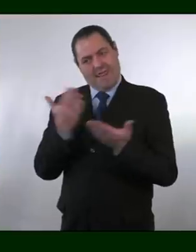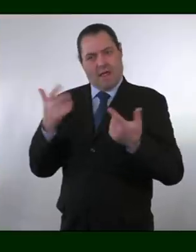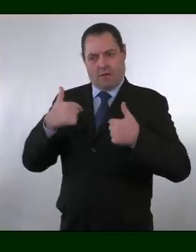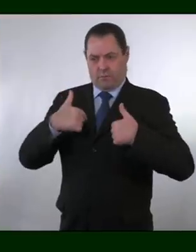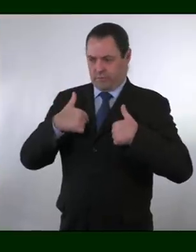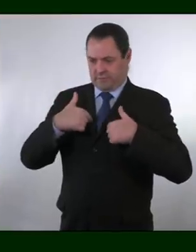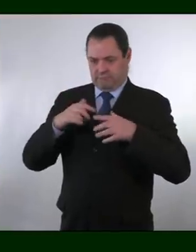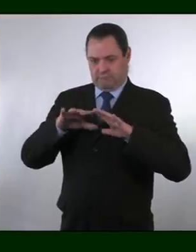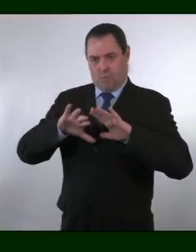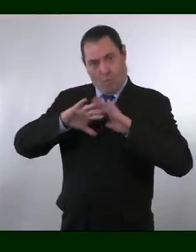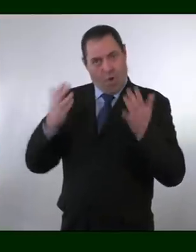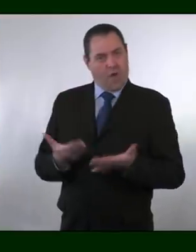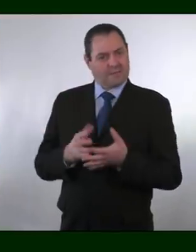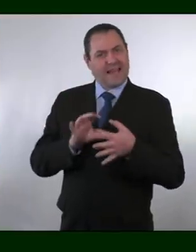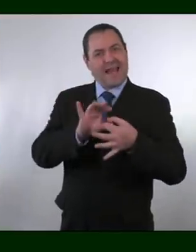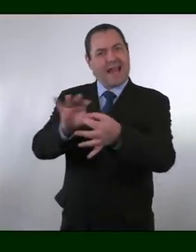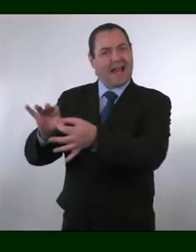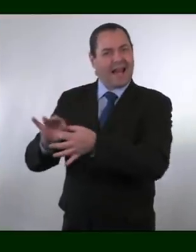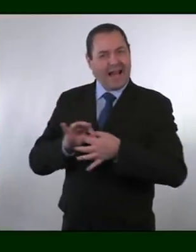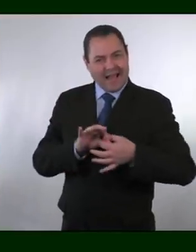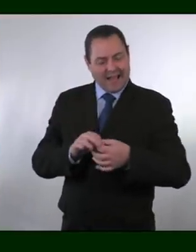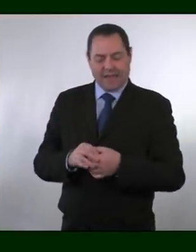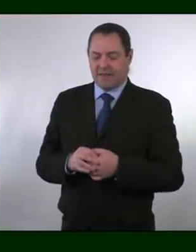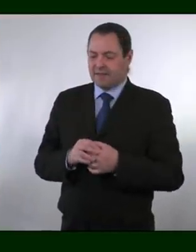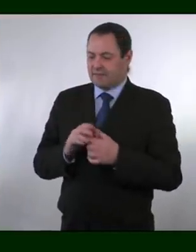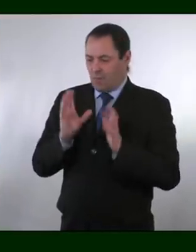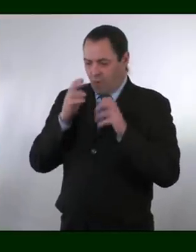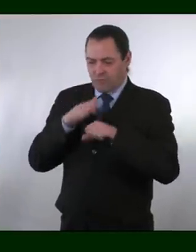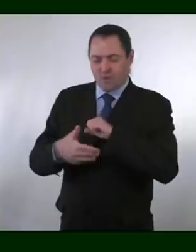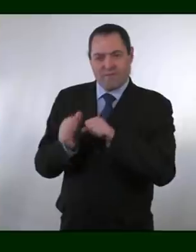When we are still grappling with covid, the climate emergency and growing hunger,